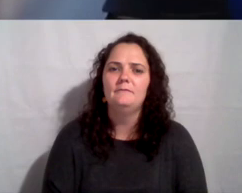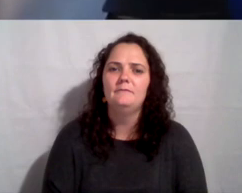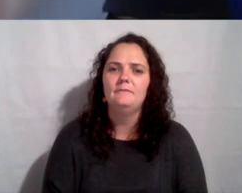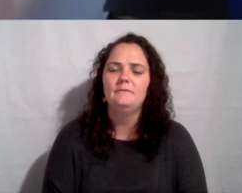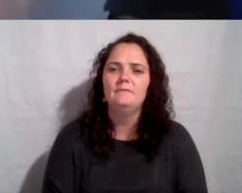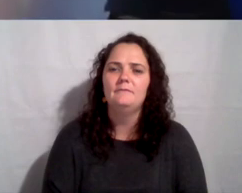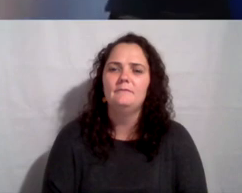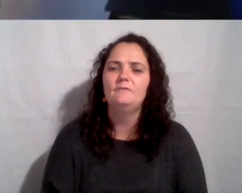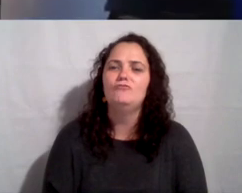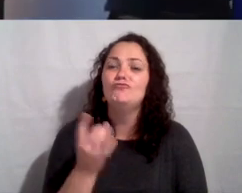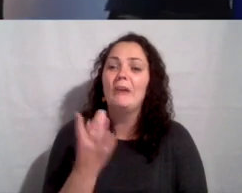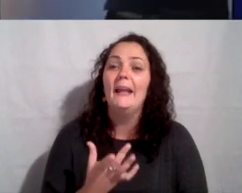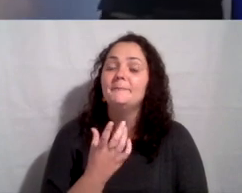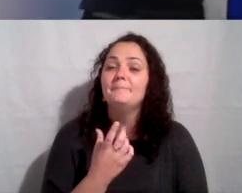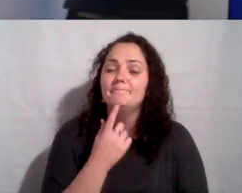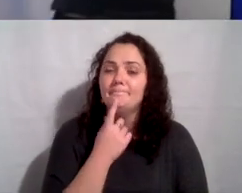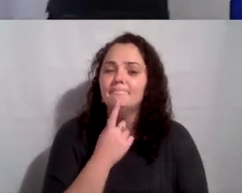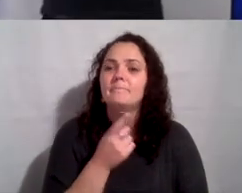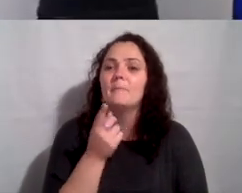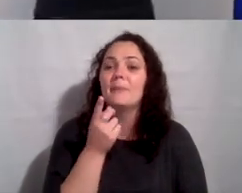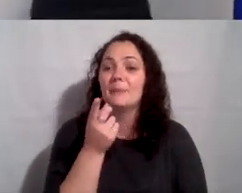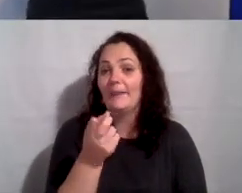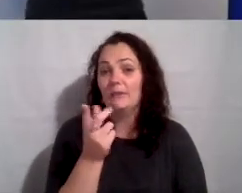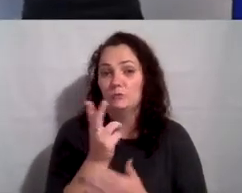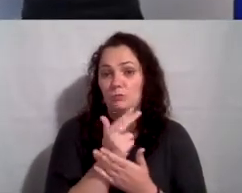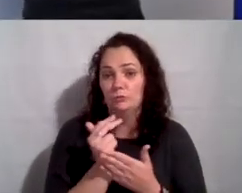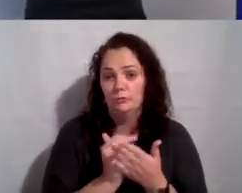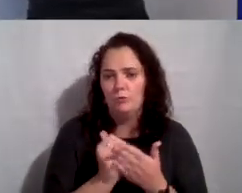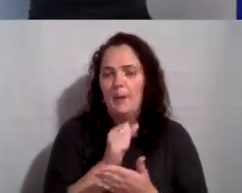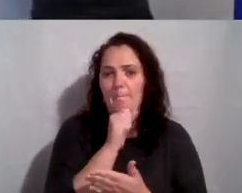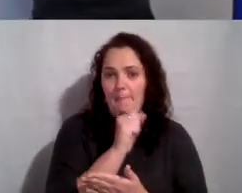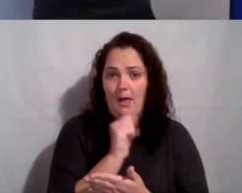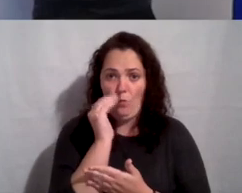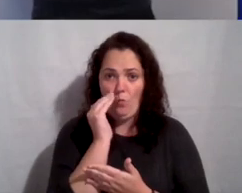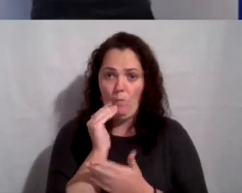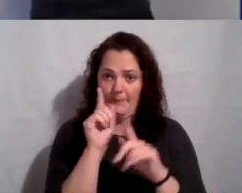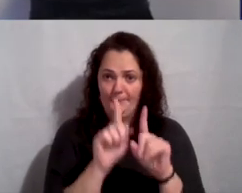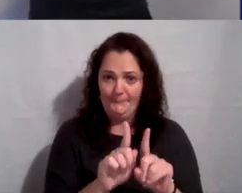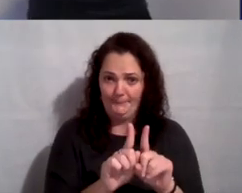and we are going to have, this drawing we are going to have Atticus and Rachel